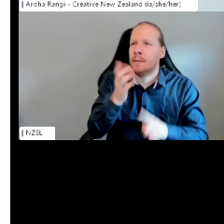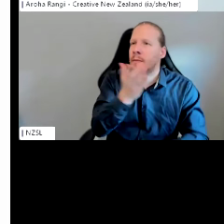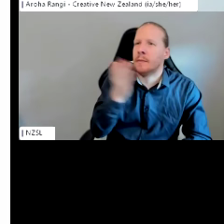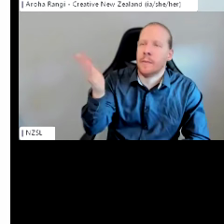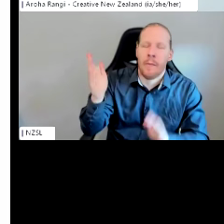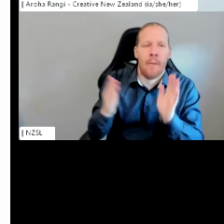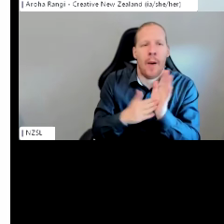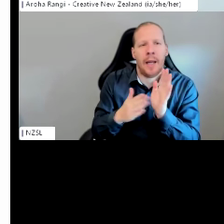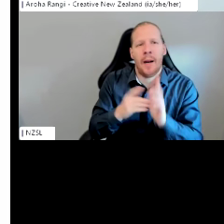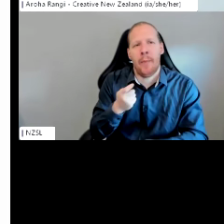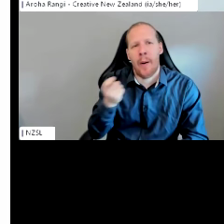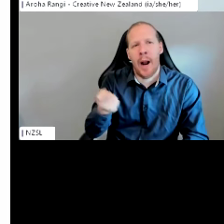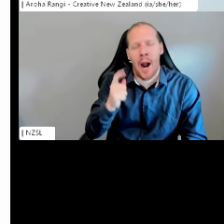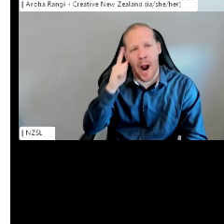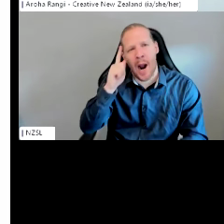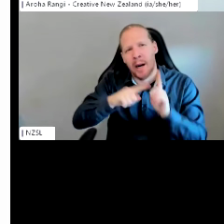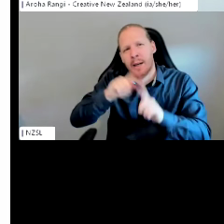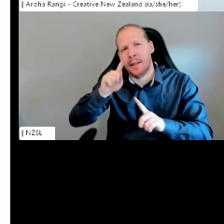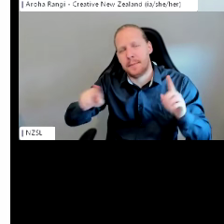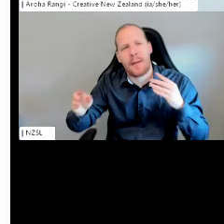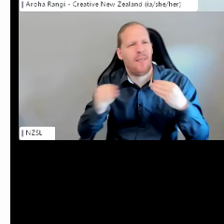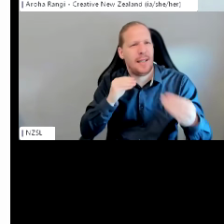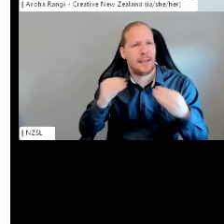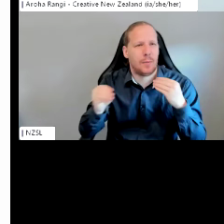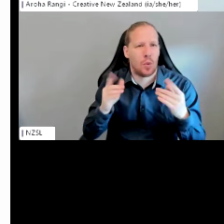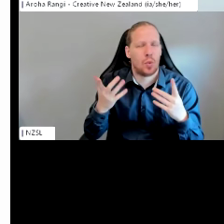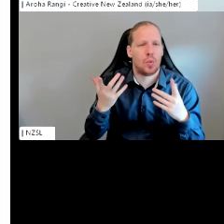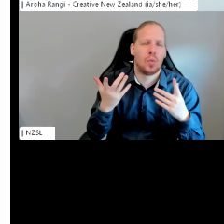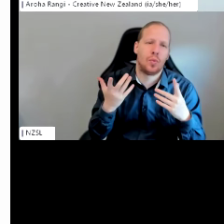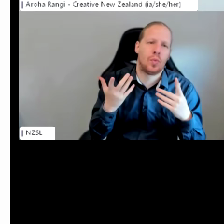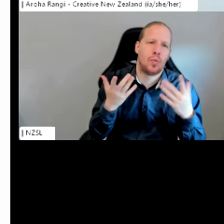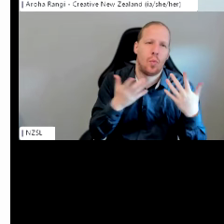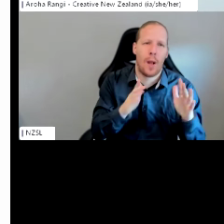Netflix or whatever else. So I think that there are all kinds of flexible um schemes here. I also